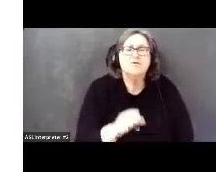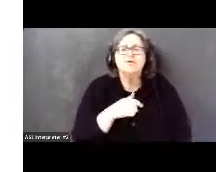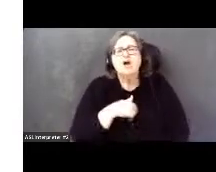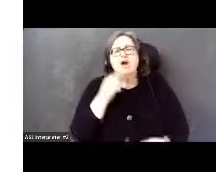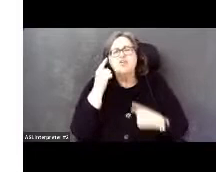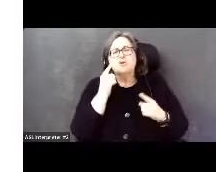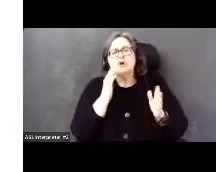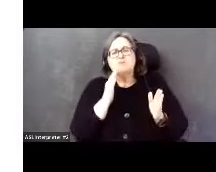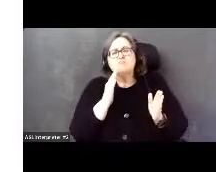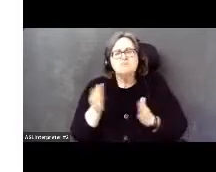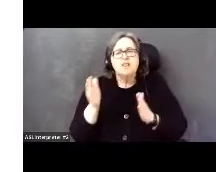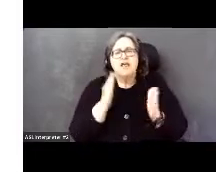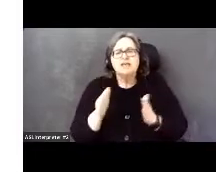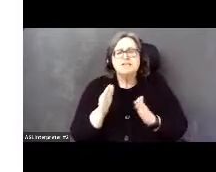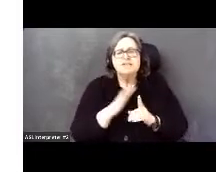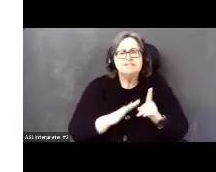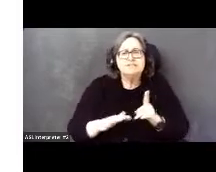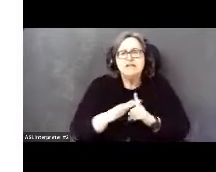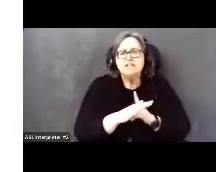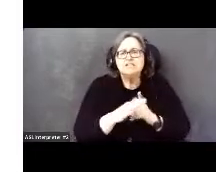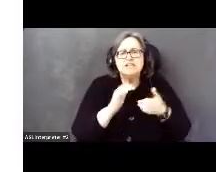that I might be able to consider. In